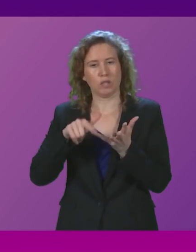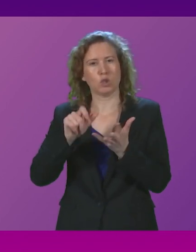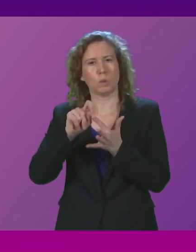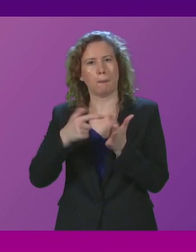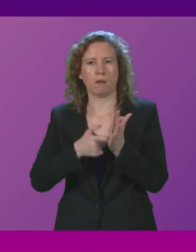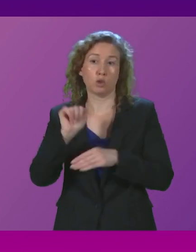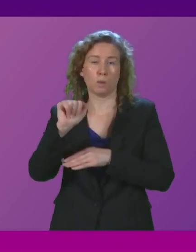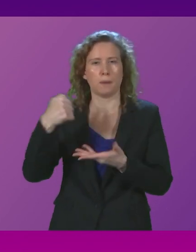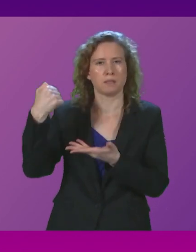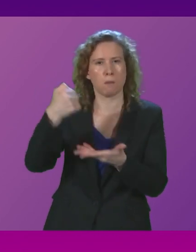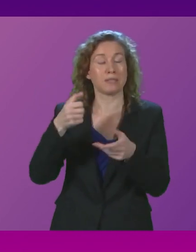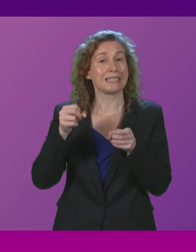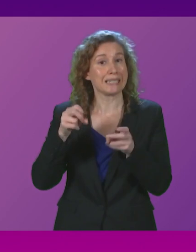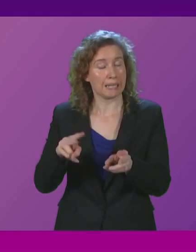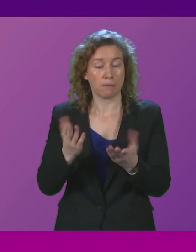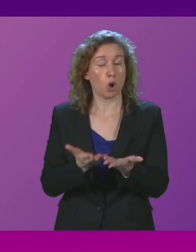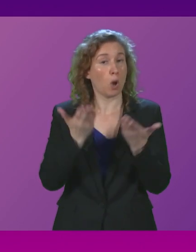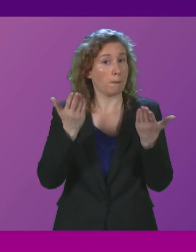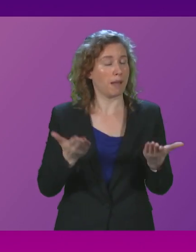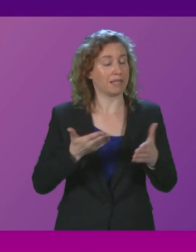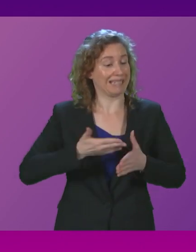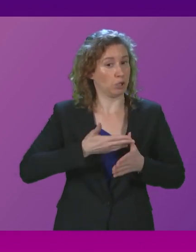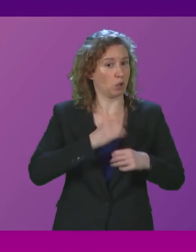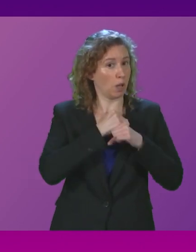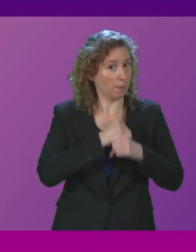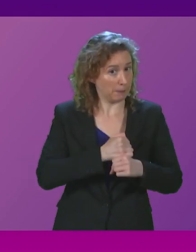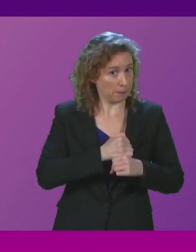which compares to our initial commitment of 3,000.